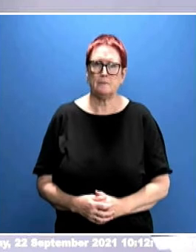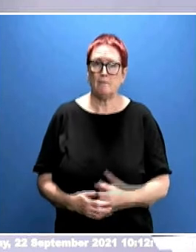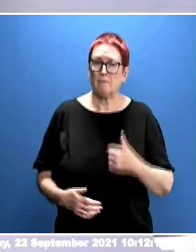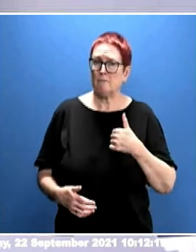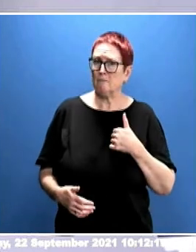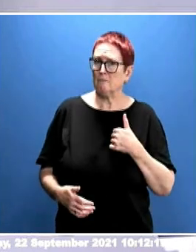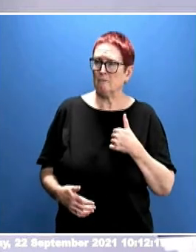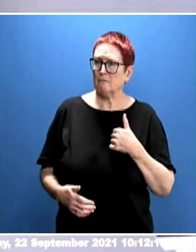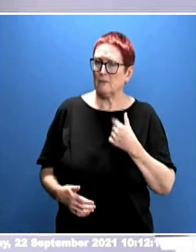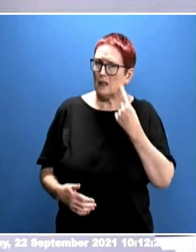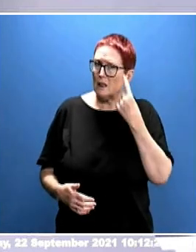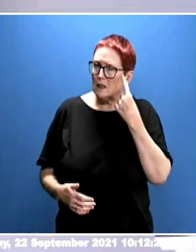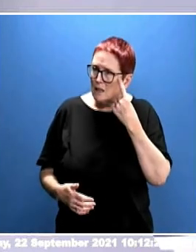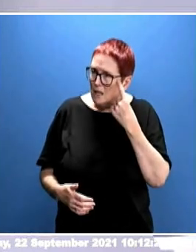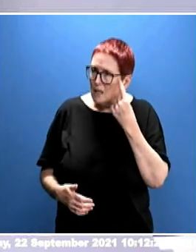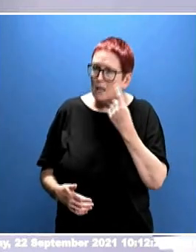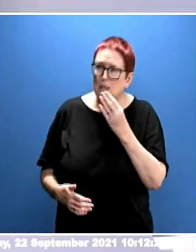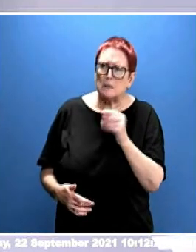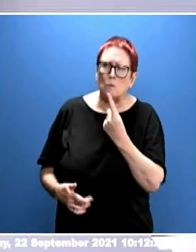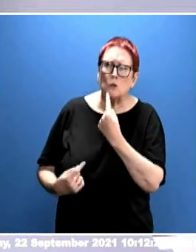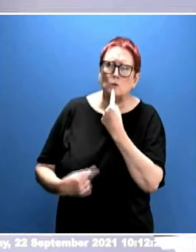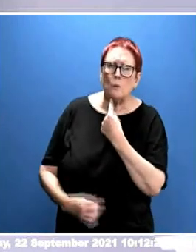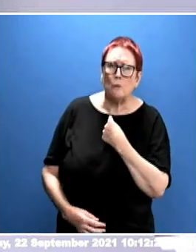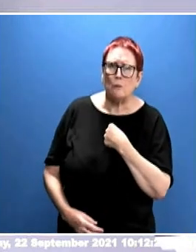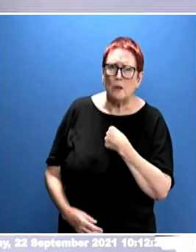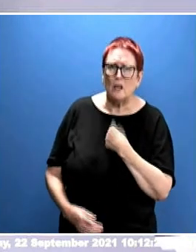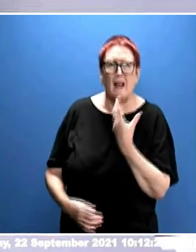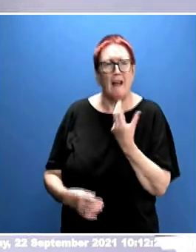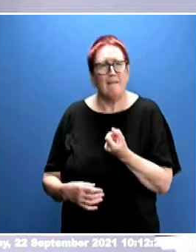of this but it's been communicated, is that there may be a difficulty